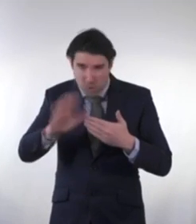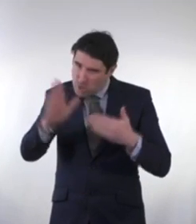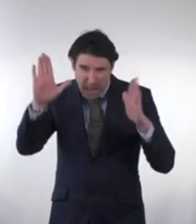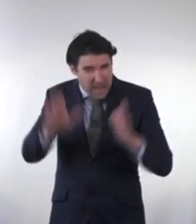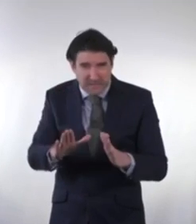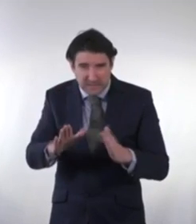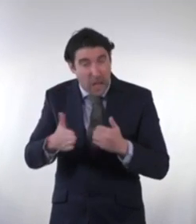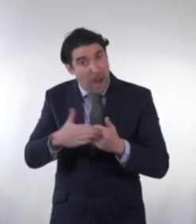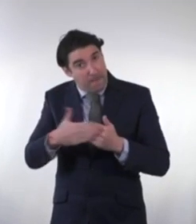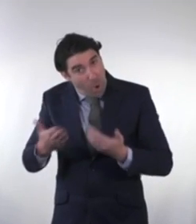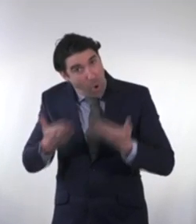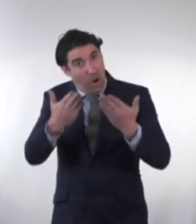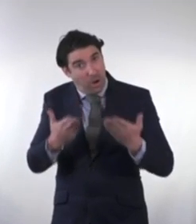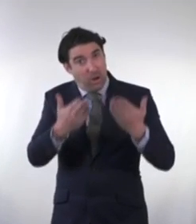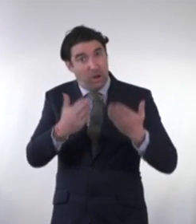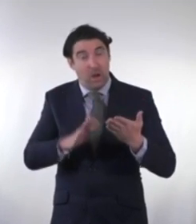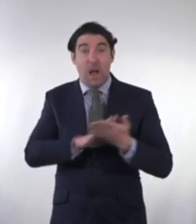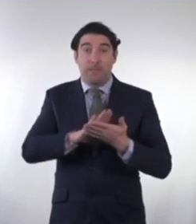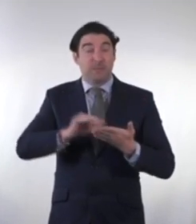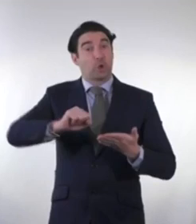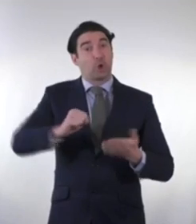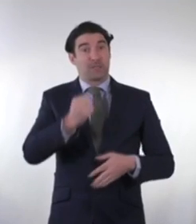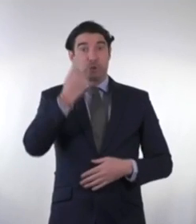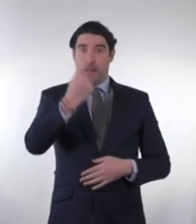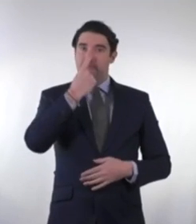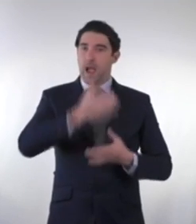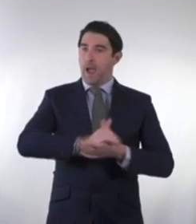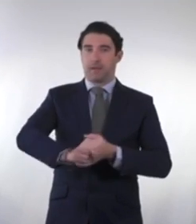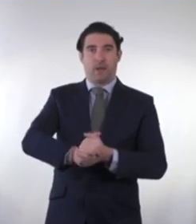The Prime Minister We have changed the law to ask